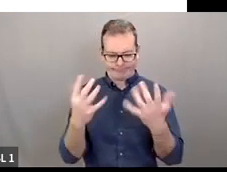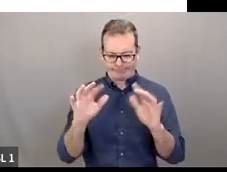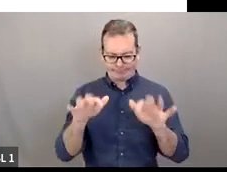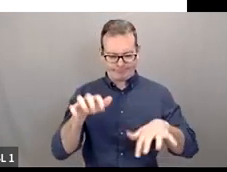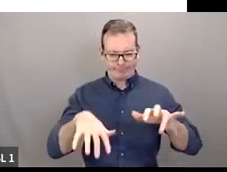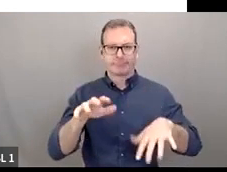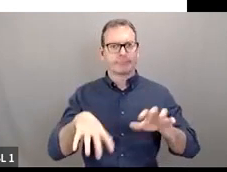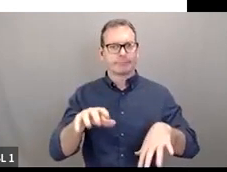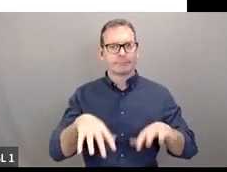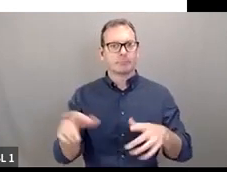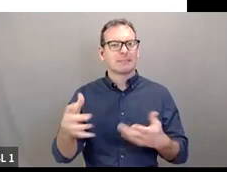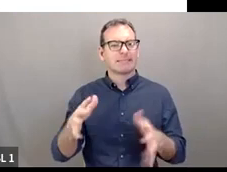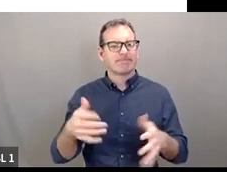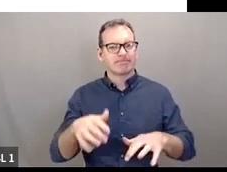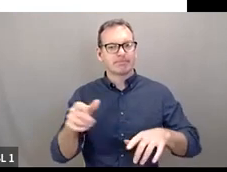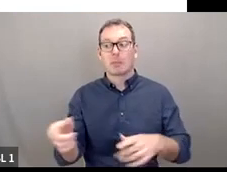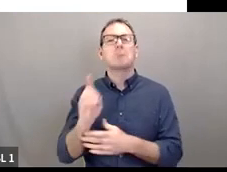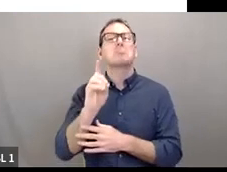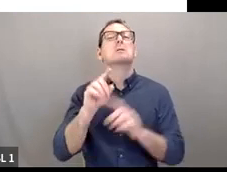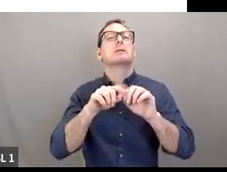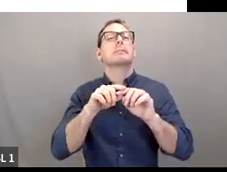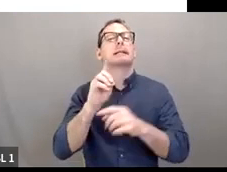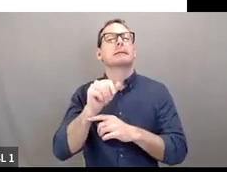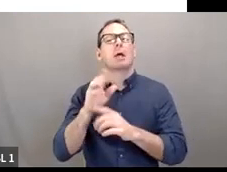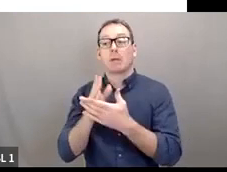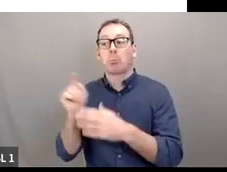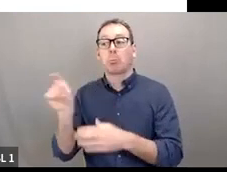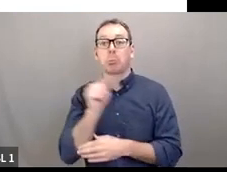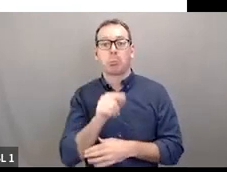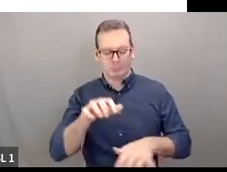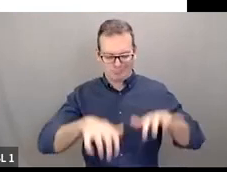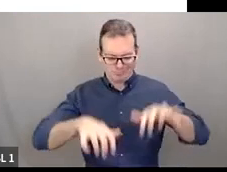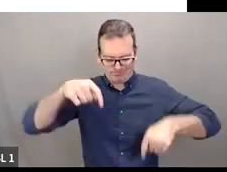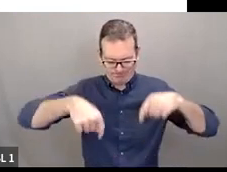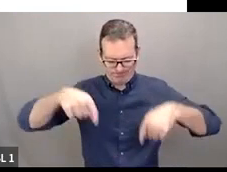great with typing so this was really good because it was like having your own cheerleader